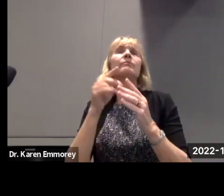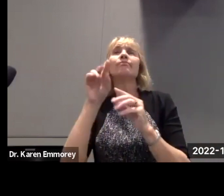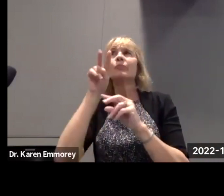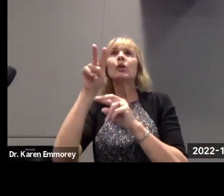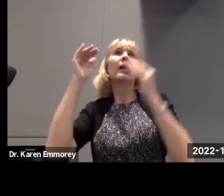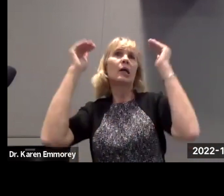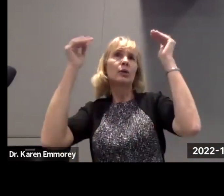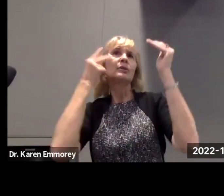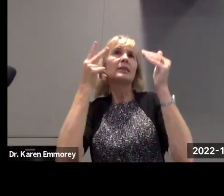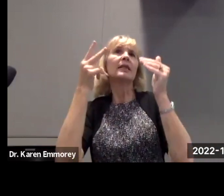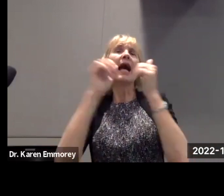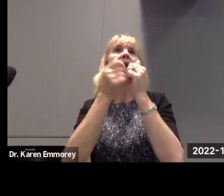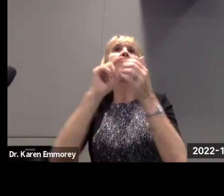Um, because I